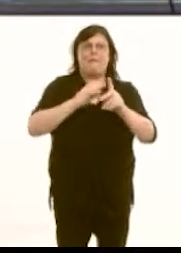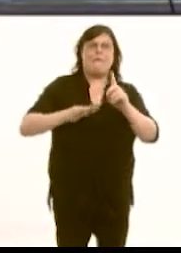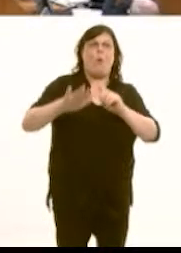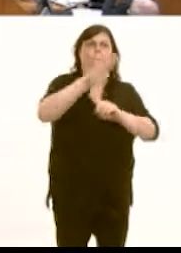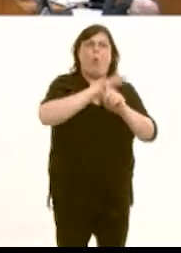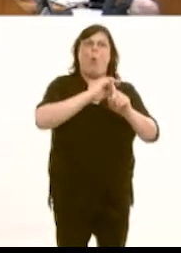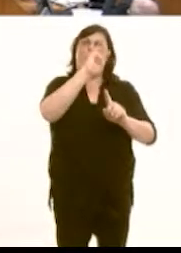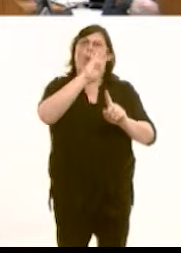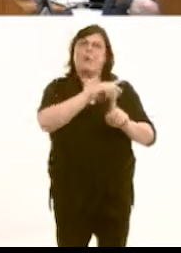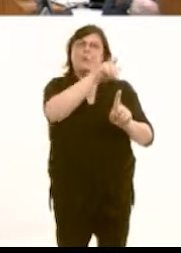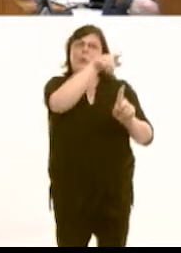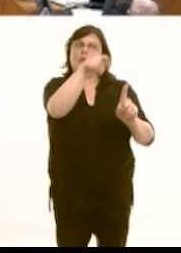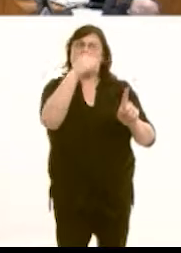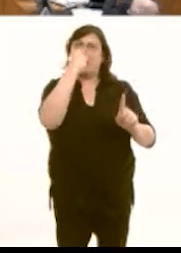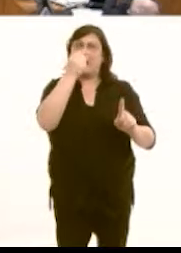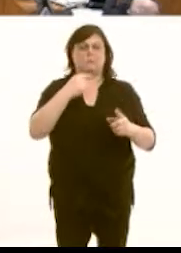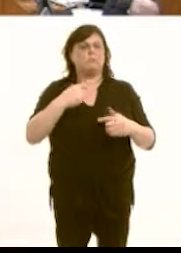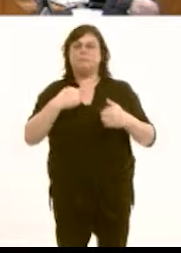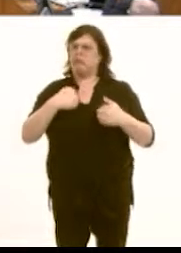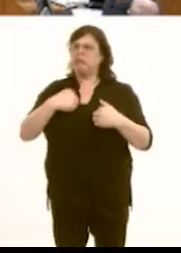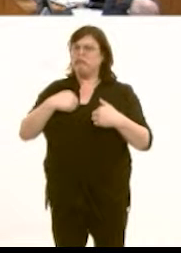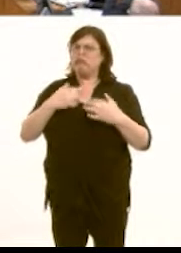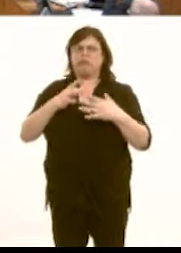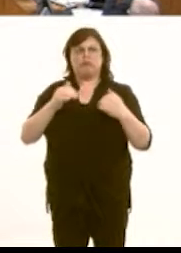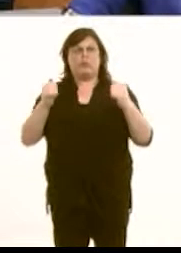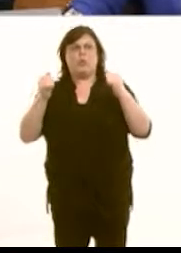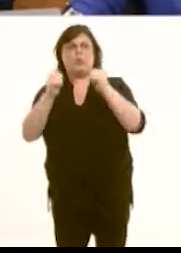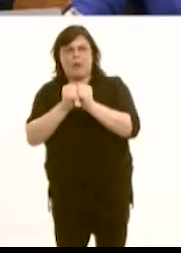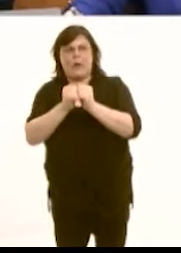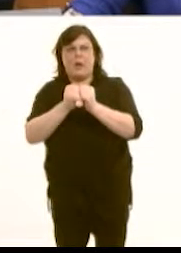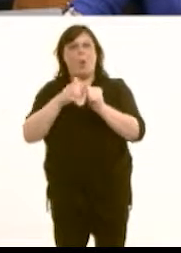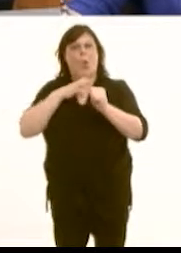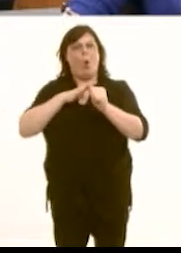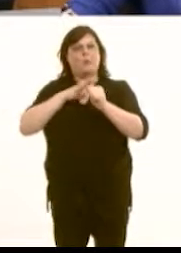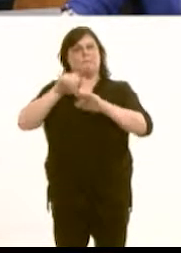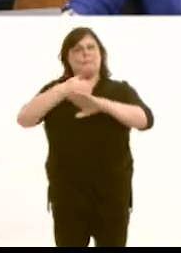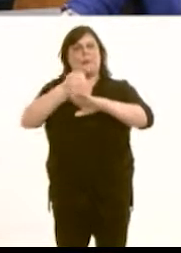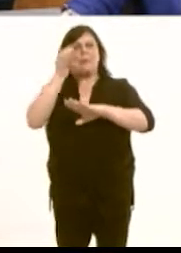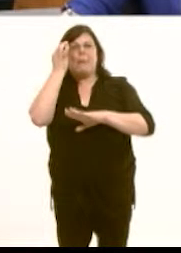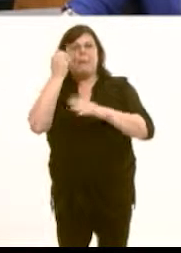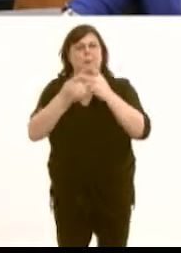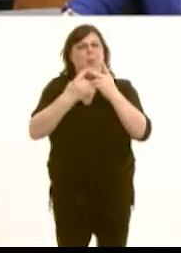Carwyn Jones: We agreed, of course; it was the other parties that wouldnít agree. Yes, in an ideal worldó.